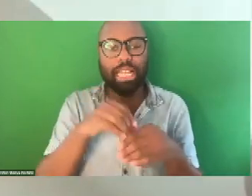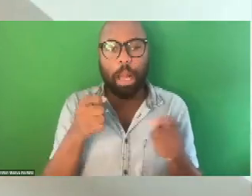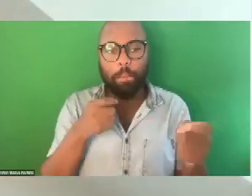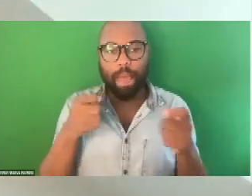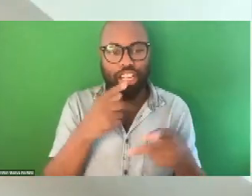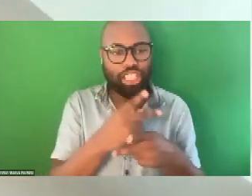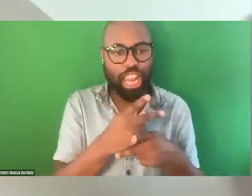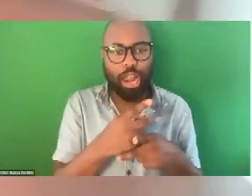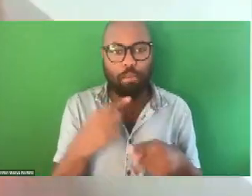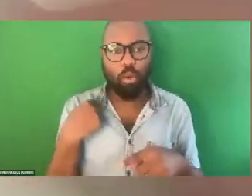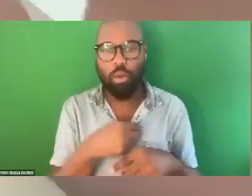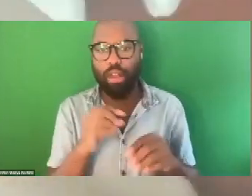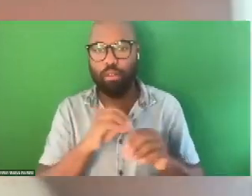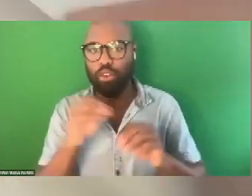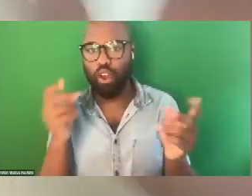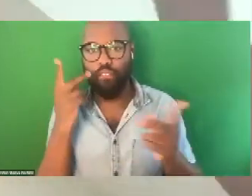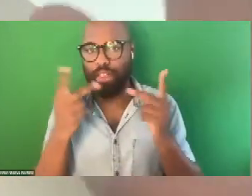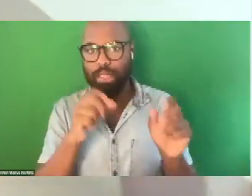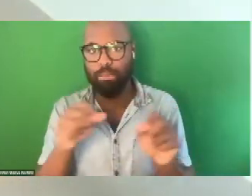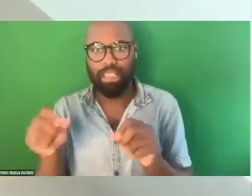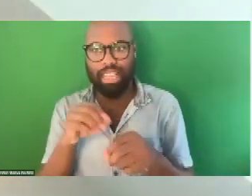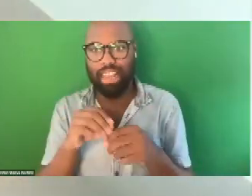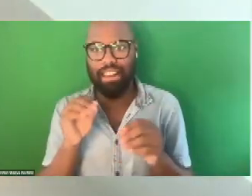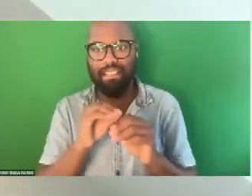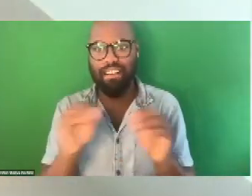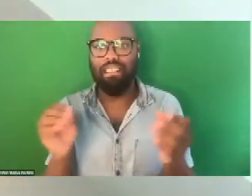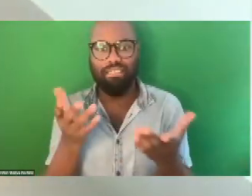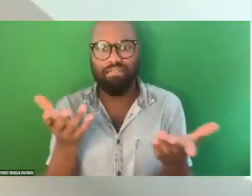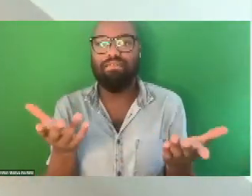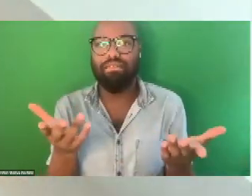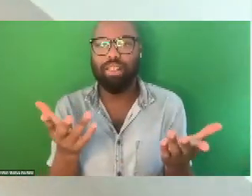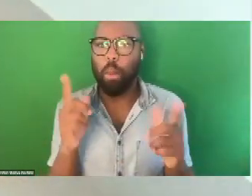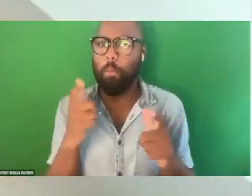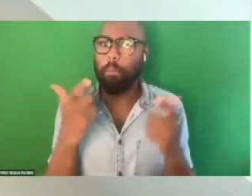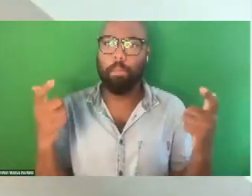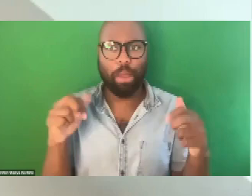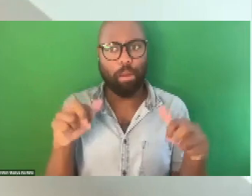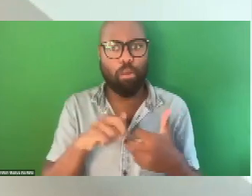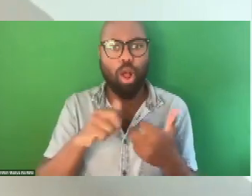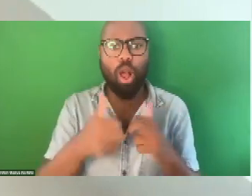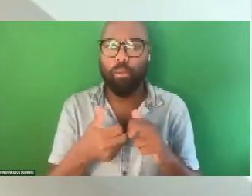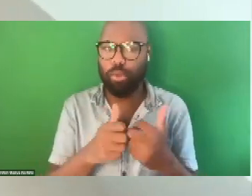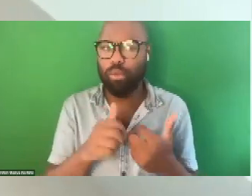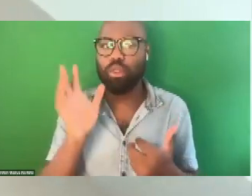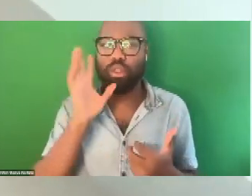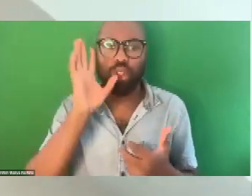on any of it is huge problem. I'm going to plus one Amy's idea,